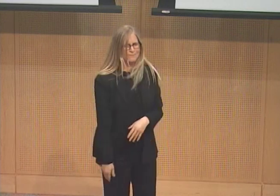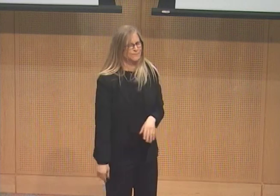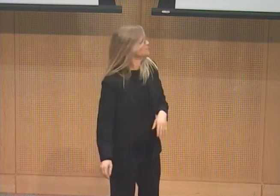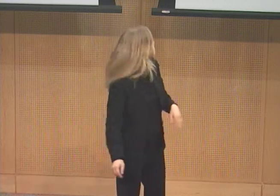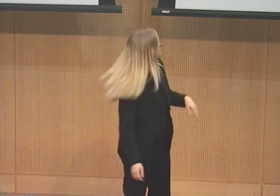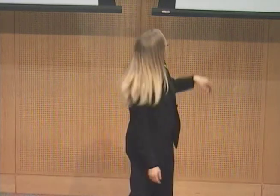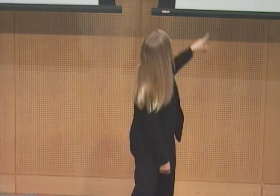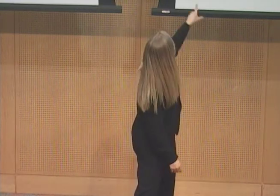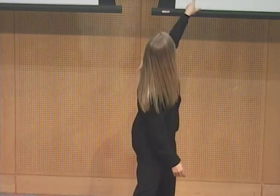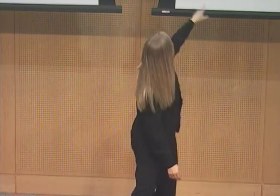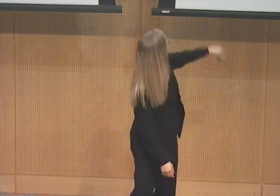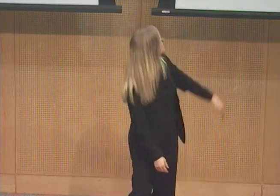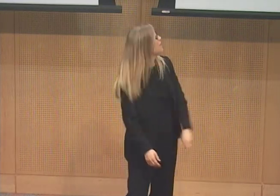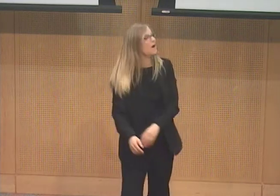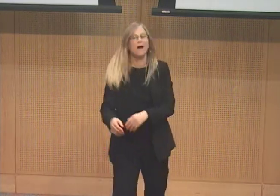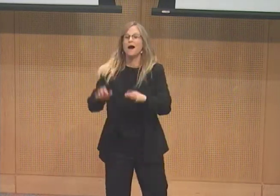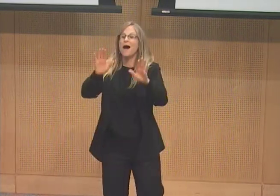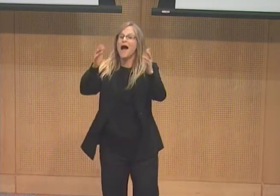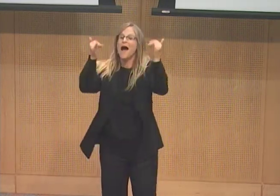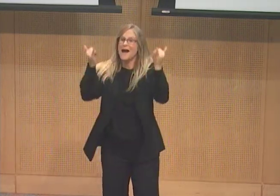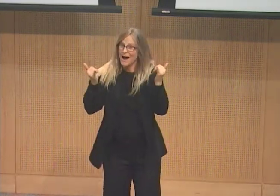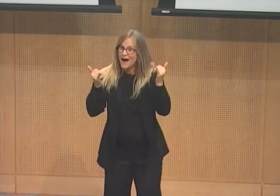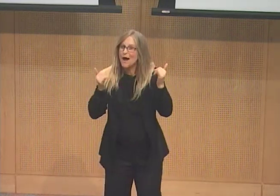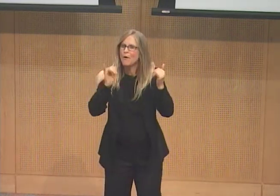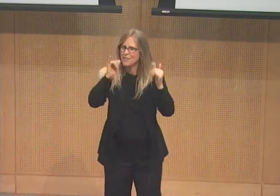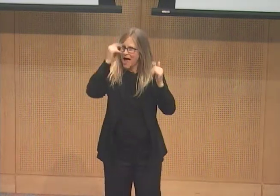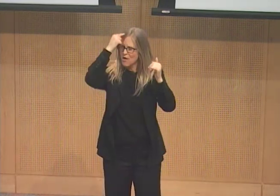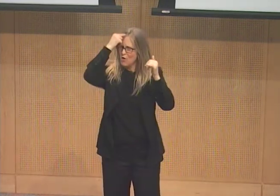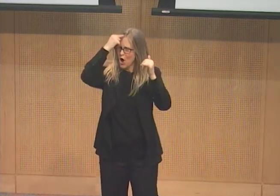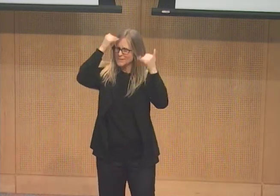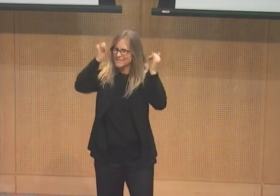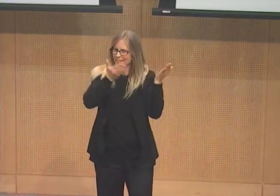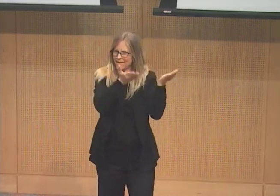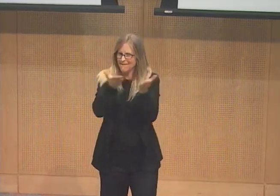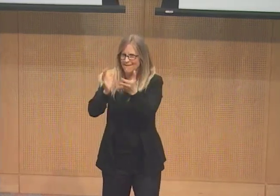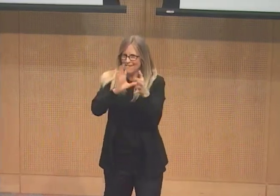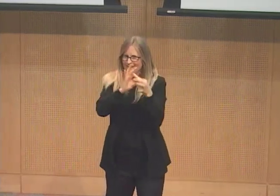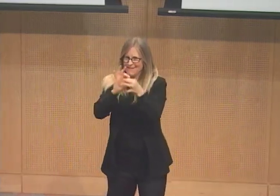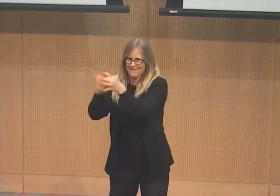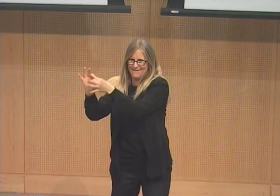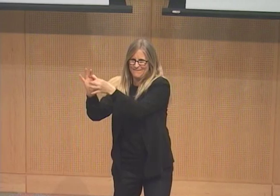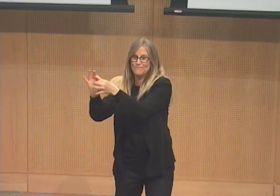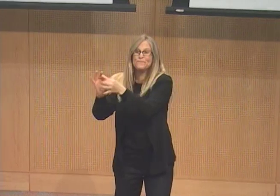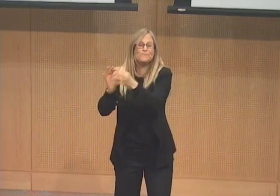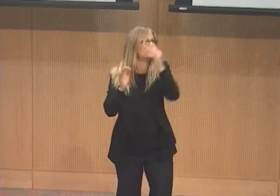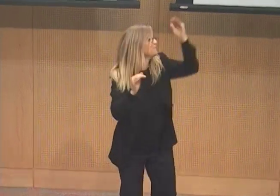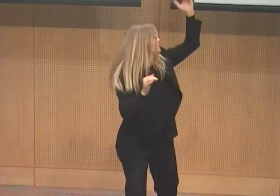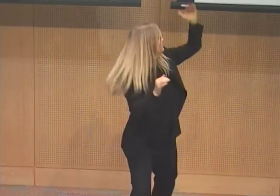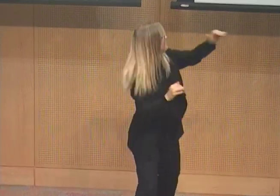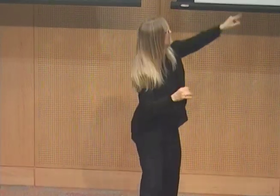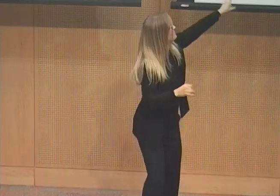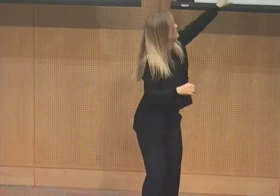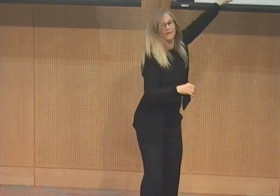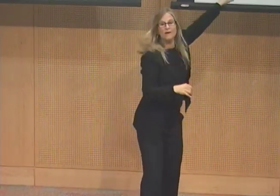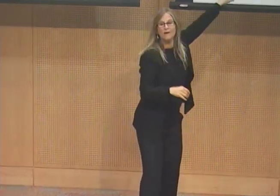She's going to be a second grader very soon, so that thought of ability